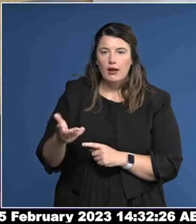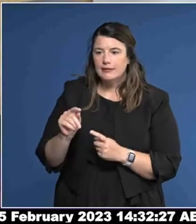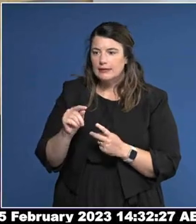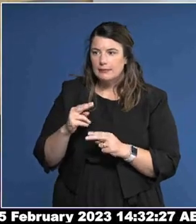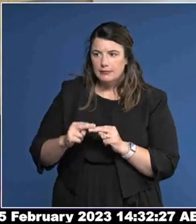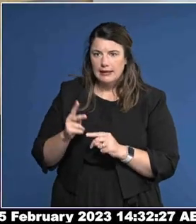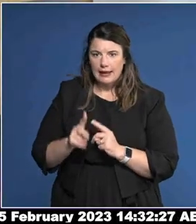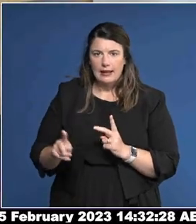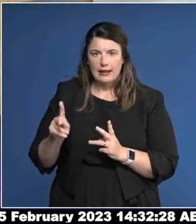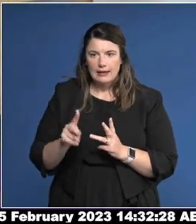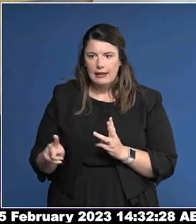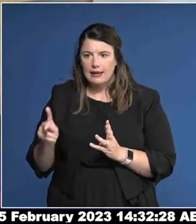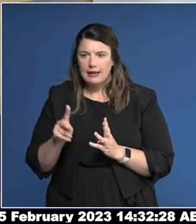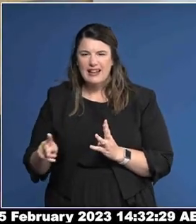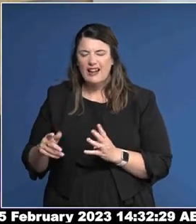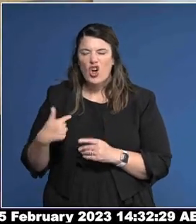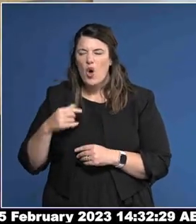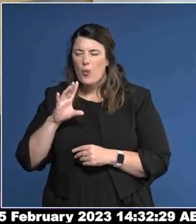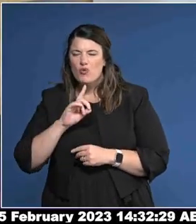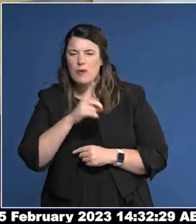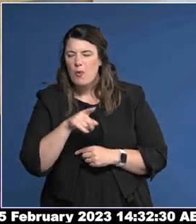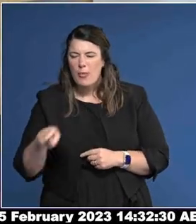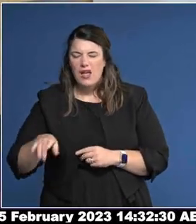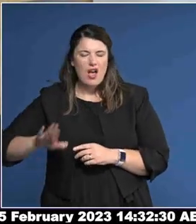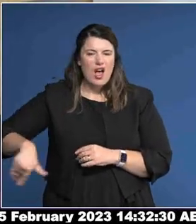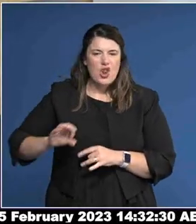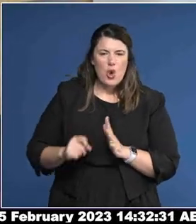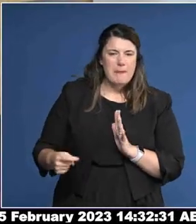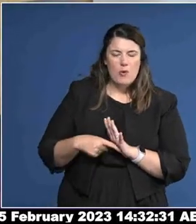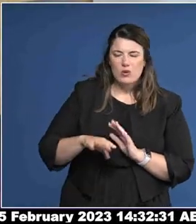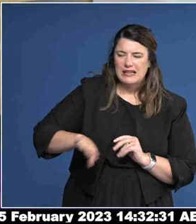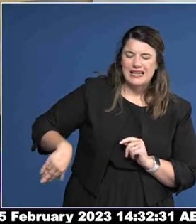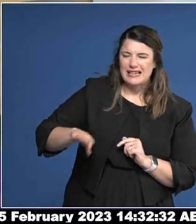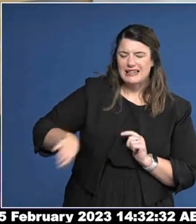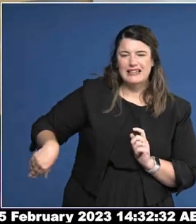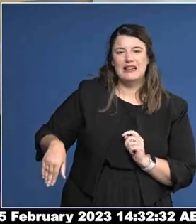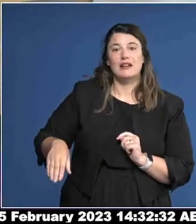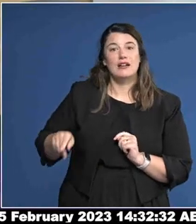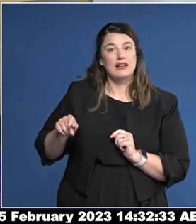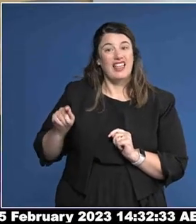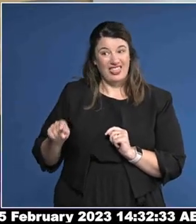just "it doesn't matter". So that culture seems to be a contributor to violence.